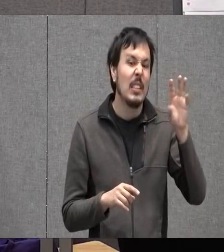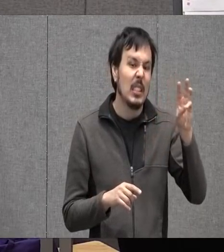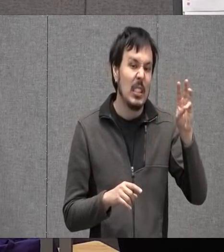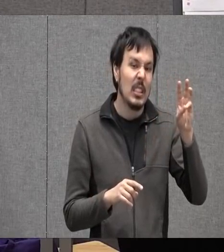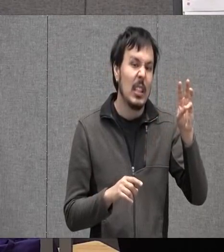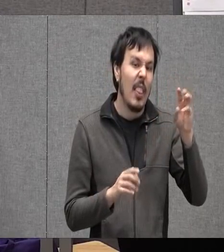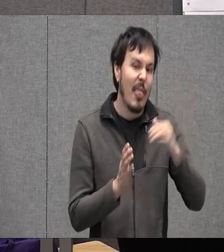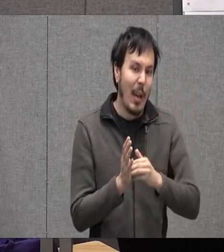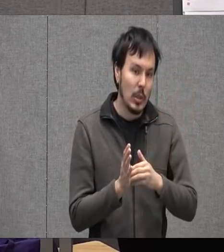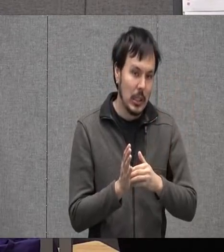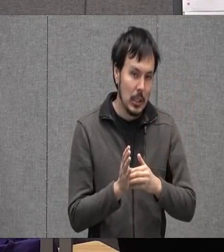on a number line.